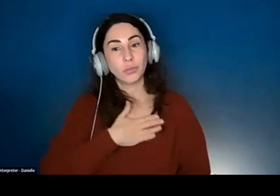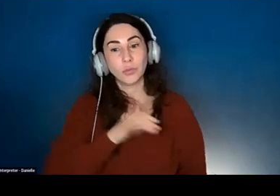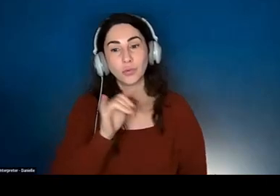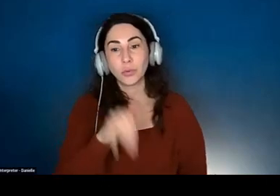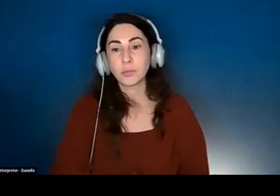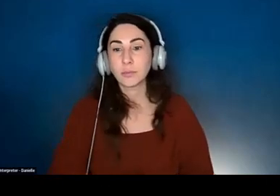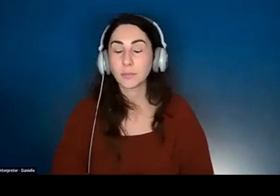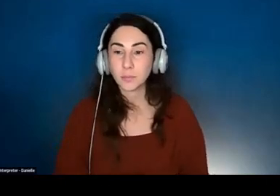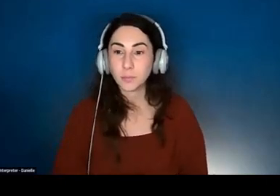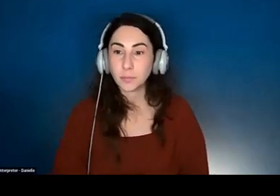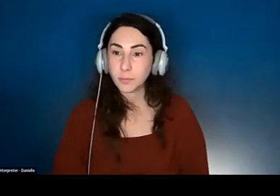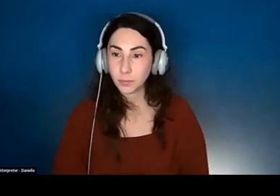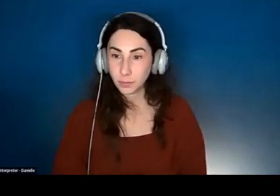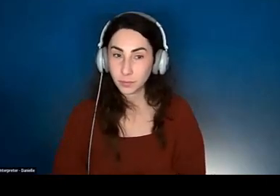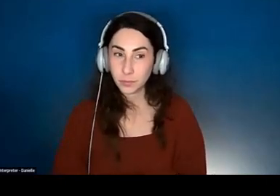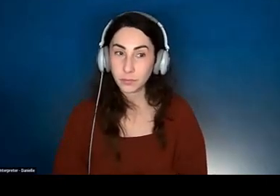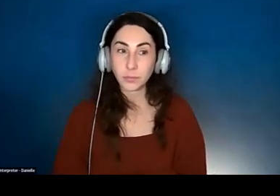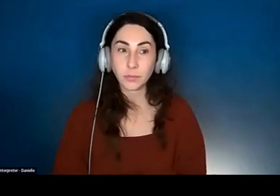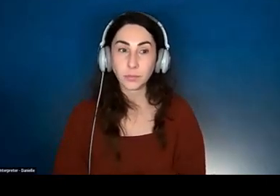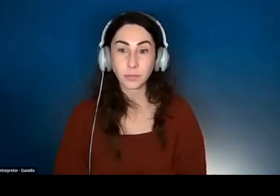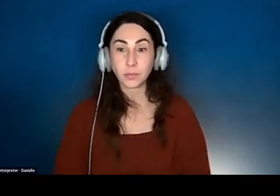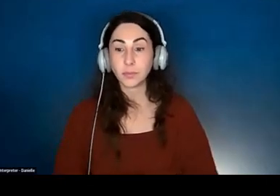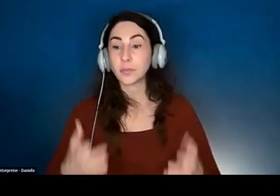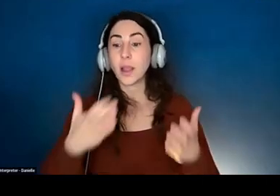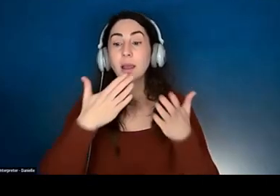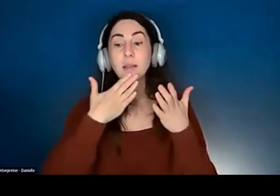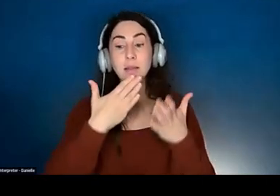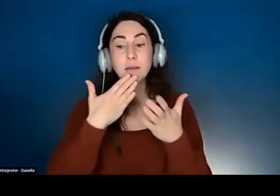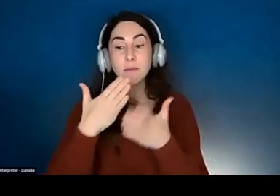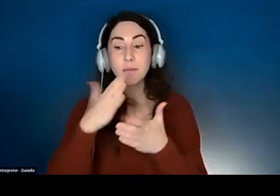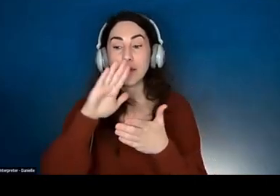And we wanted to thank you, everyone, for attending